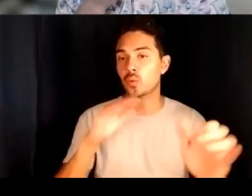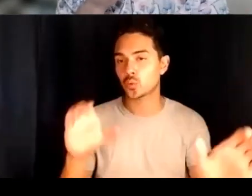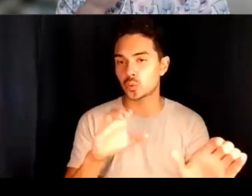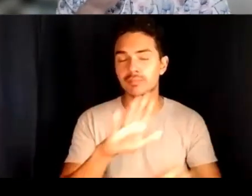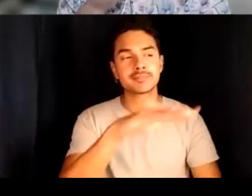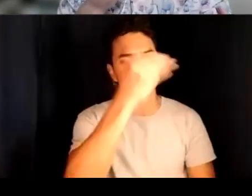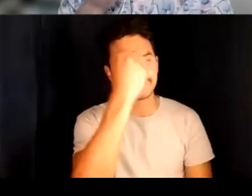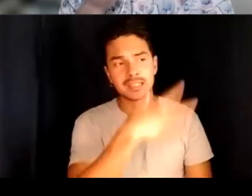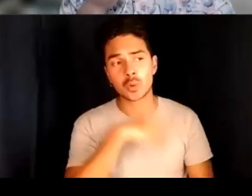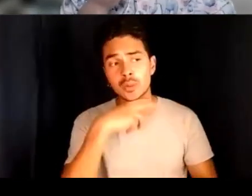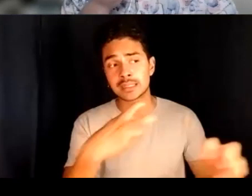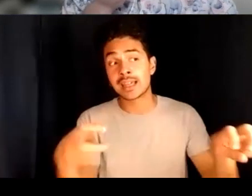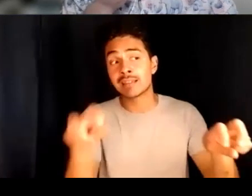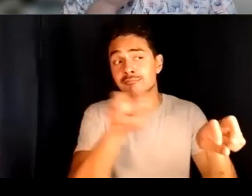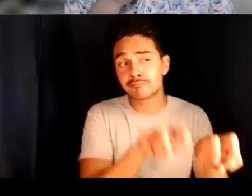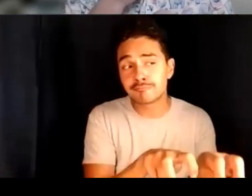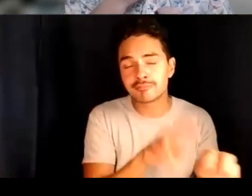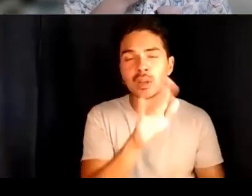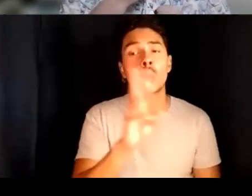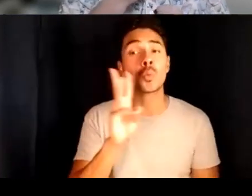I'm putting some water here if you wanna drink it.